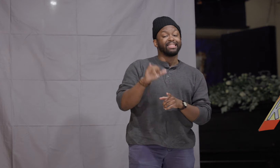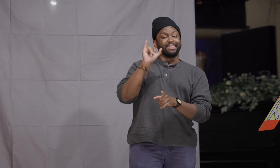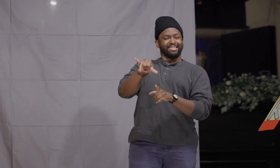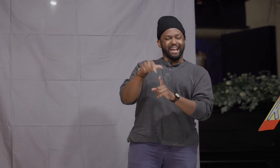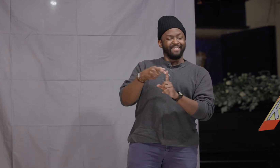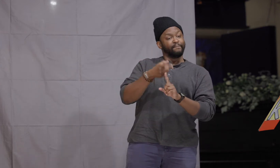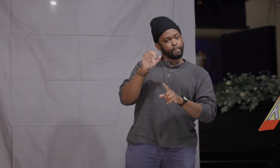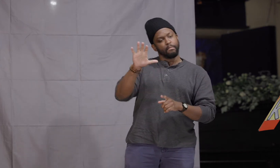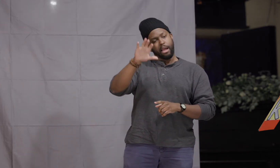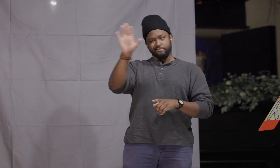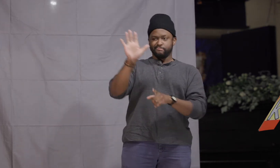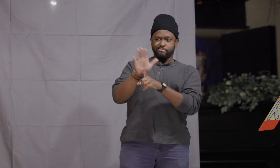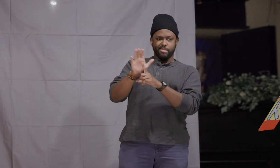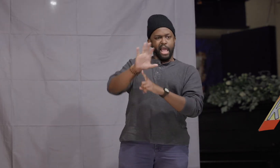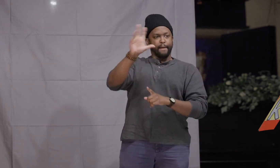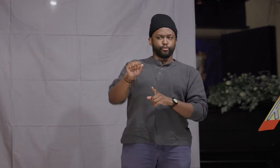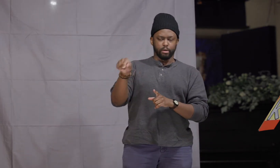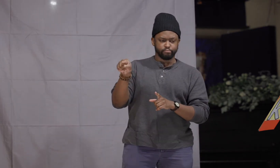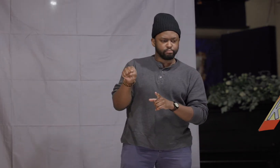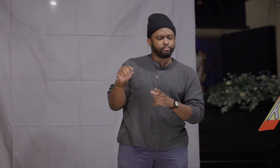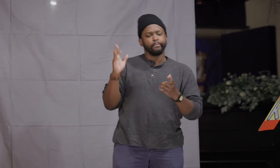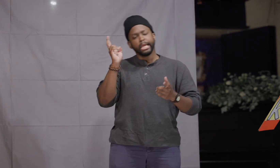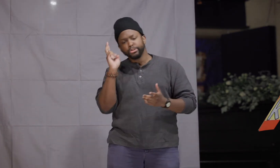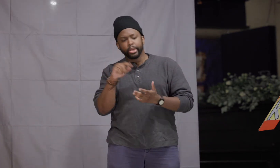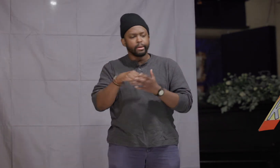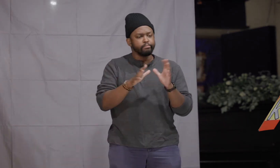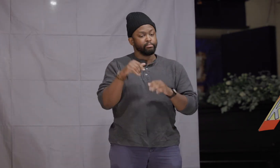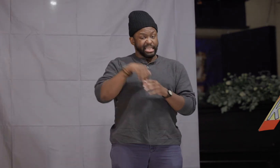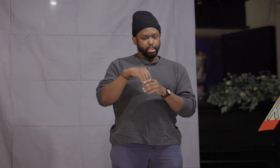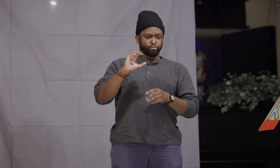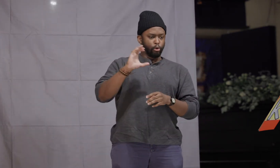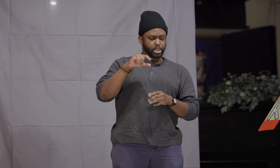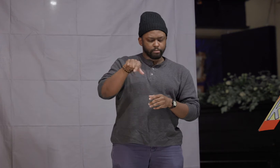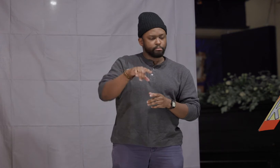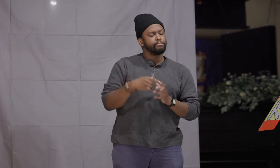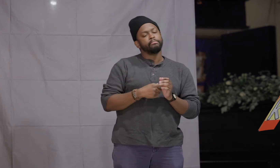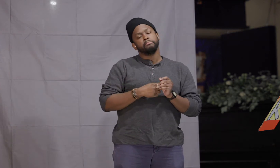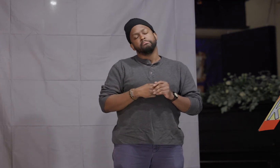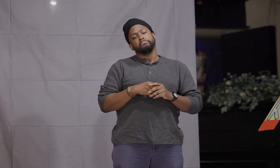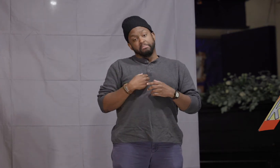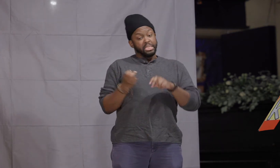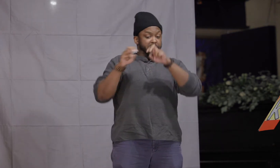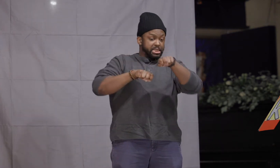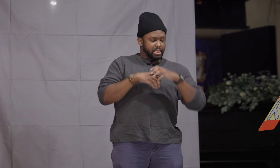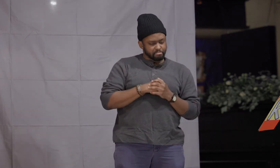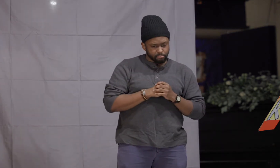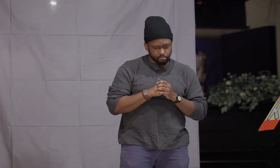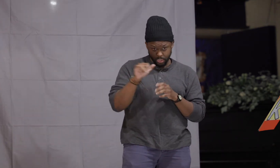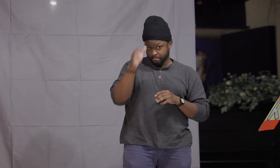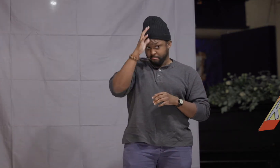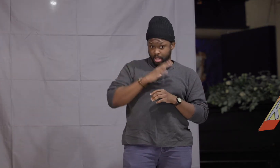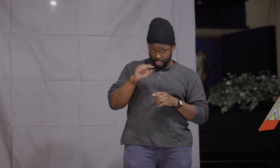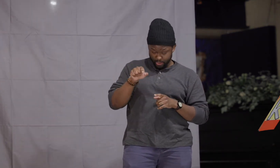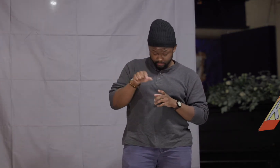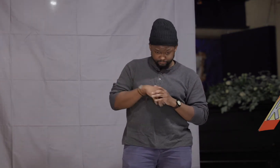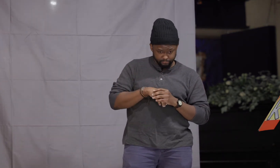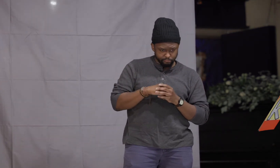and that highlights African heritage in that district.